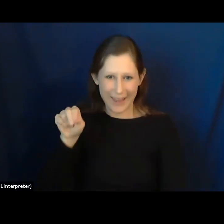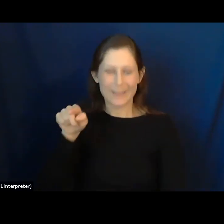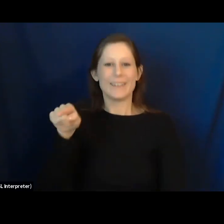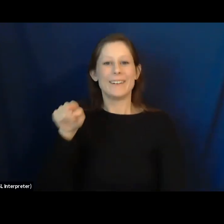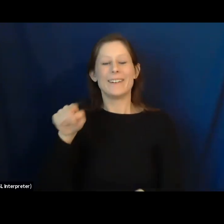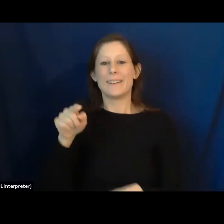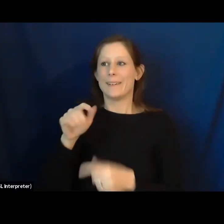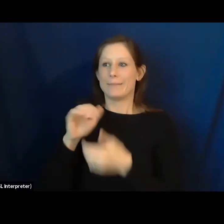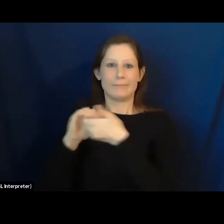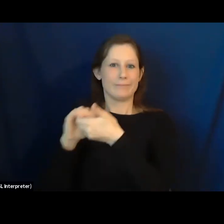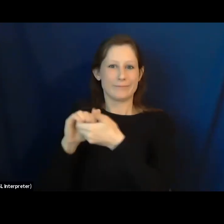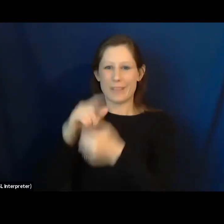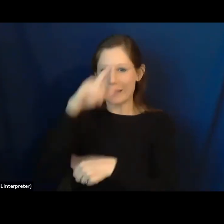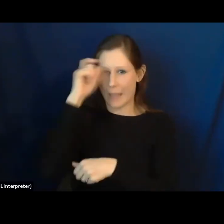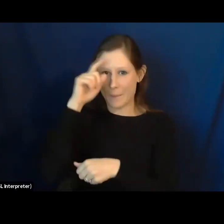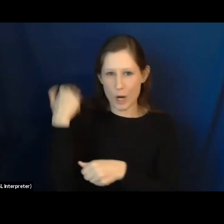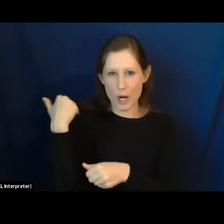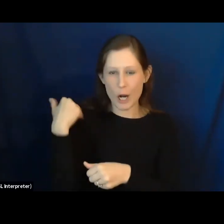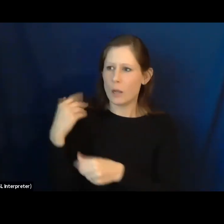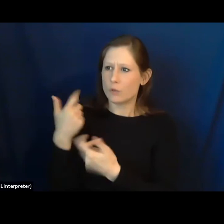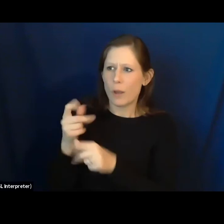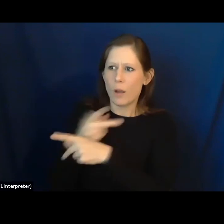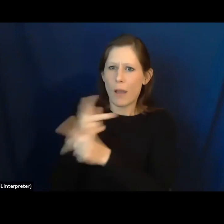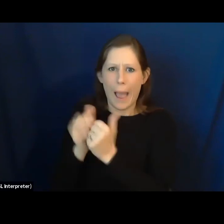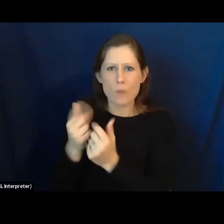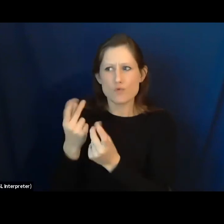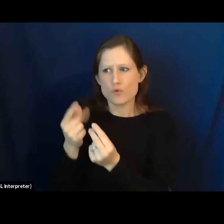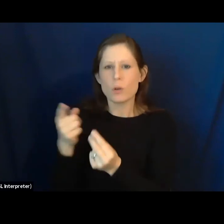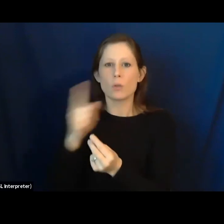were going to do this. Magan was a huge huge collaborator in and making these audio descriptions